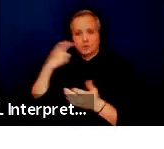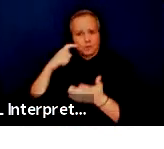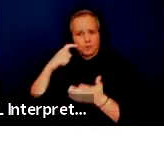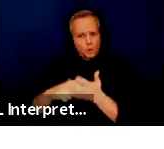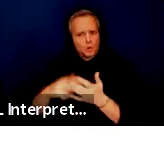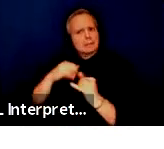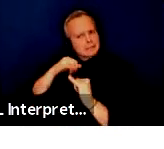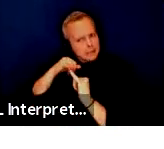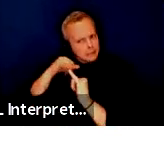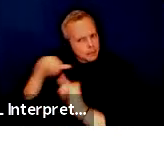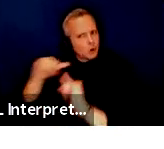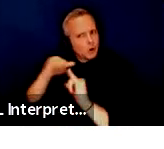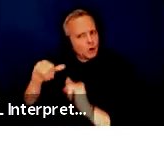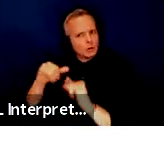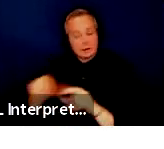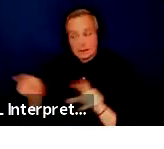WE HAD THE SAME INTERESTS AND PASSIONS.